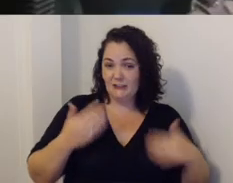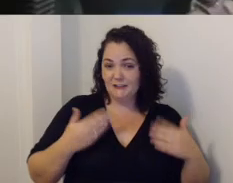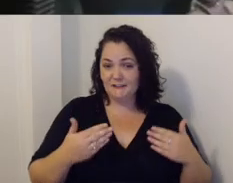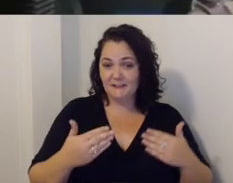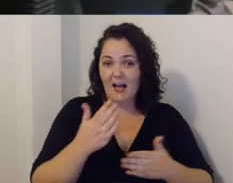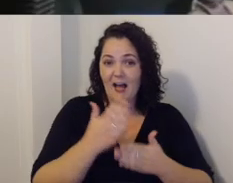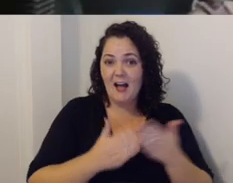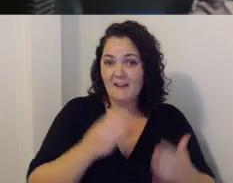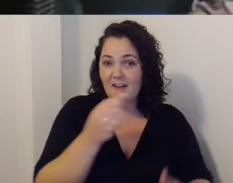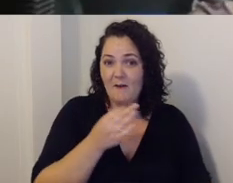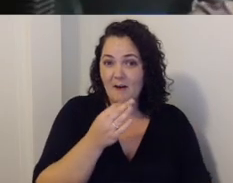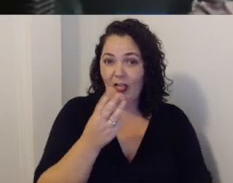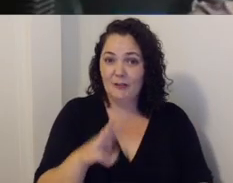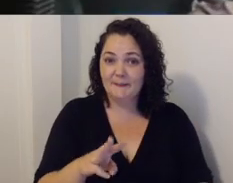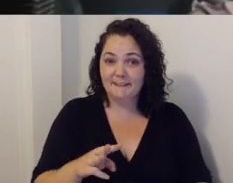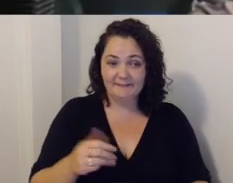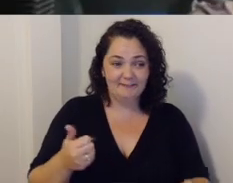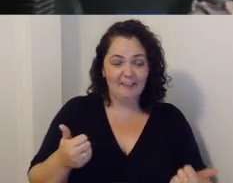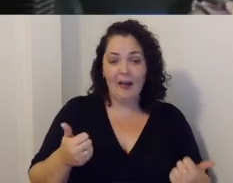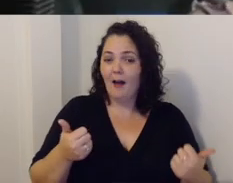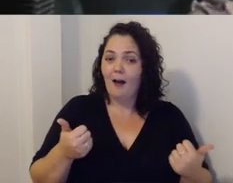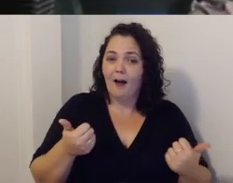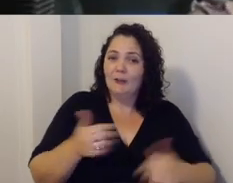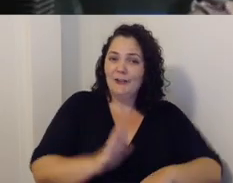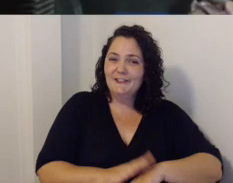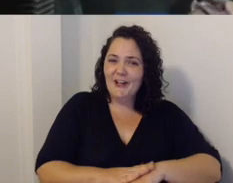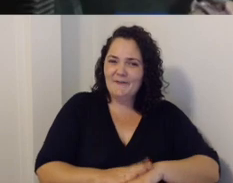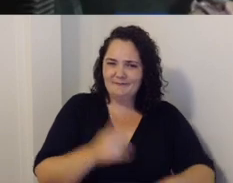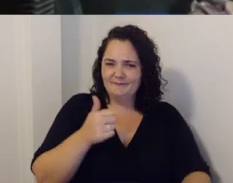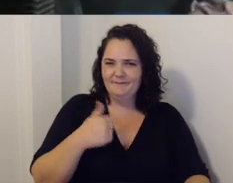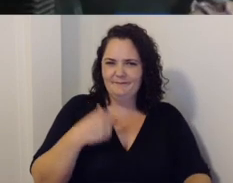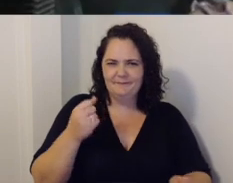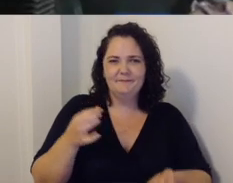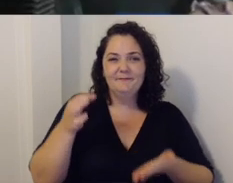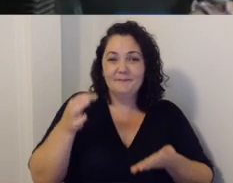Yeah pretty good hey alright excellent, I'm gonna have a little another little sip of coffee here